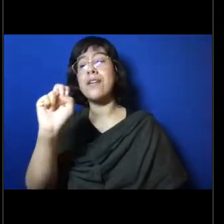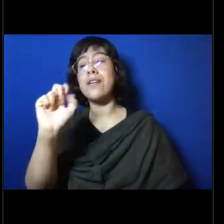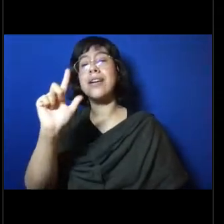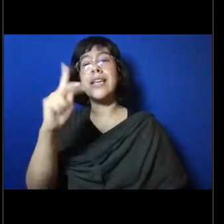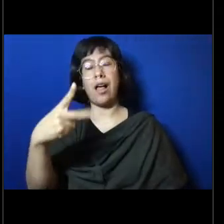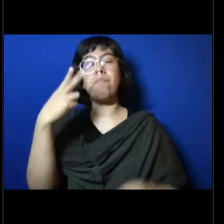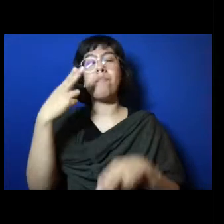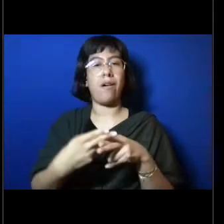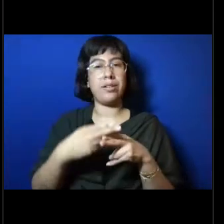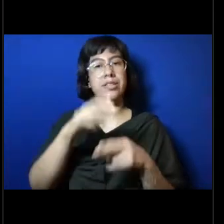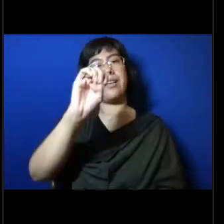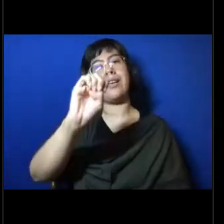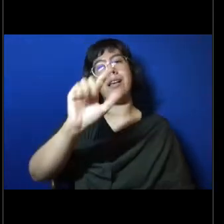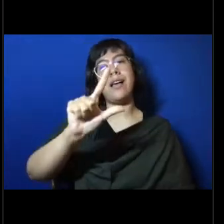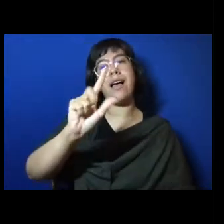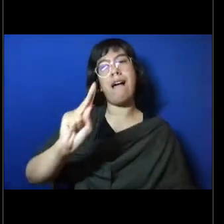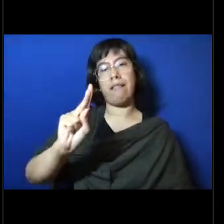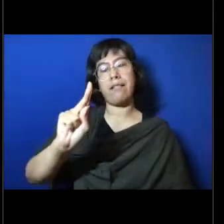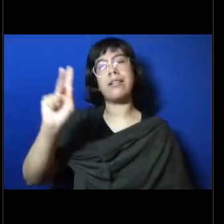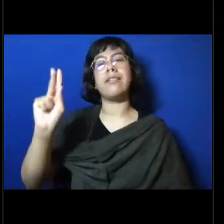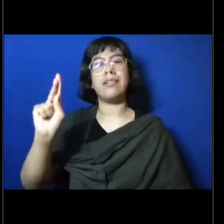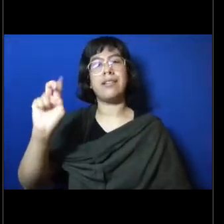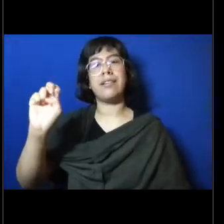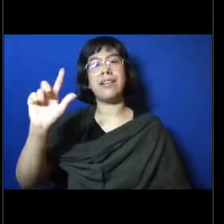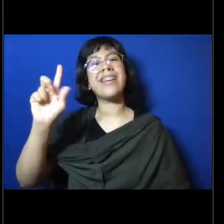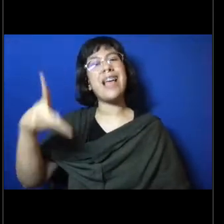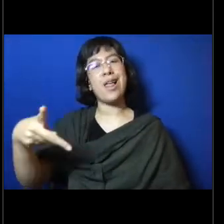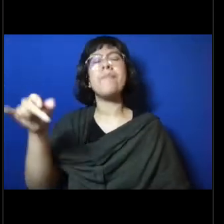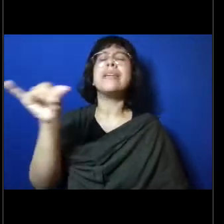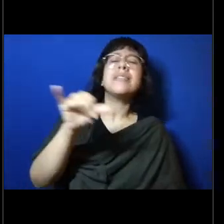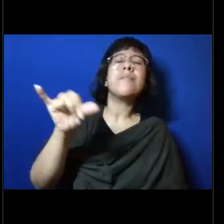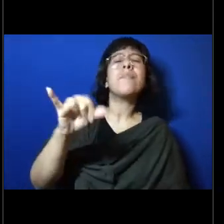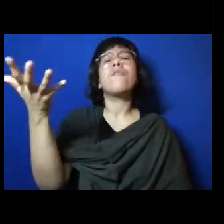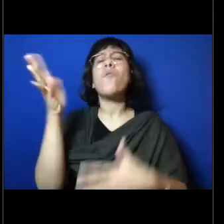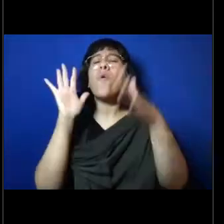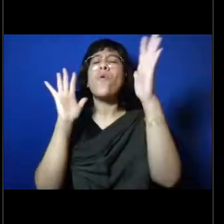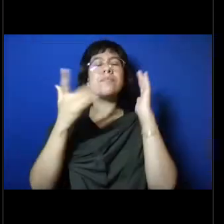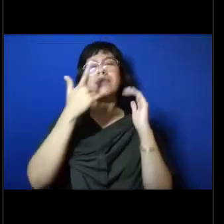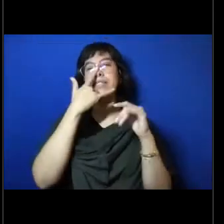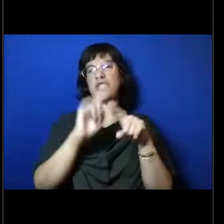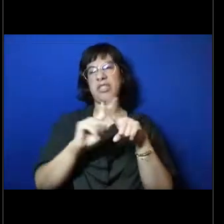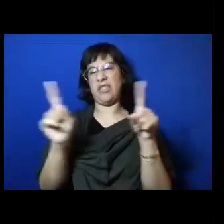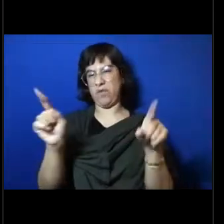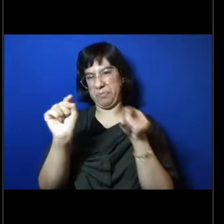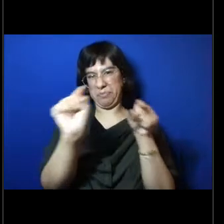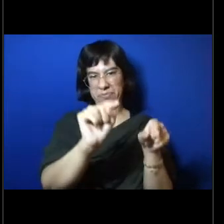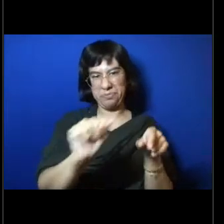that makes a similar forest but has a very different look. Now in these kelp forests,